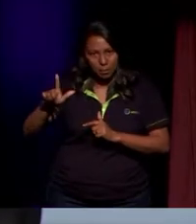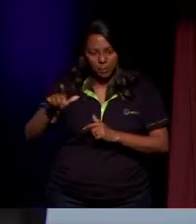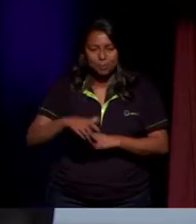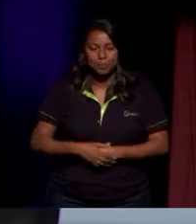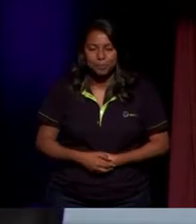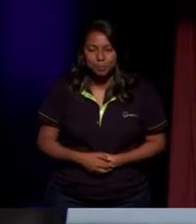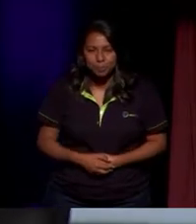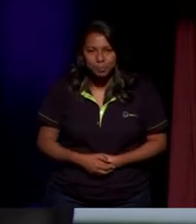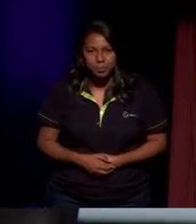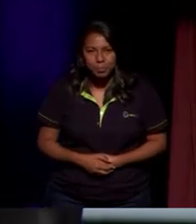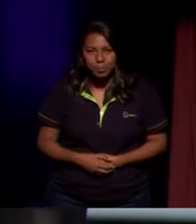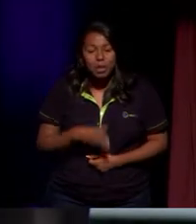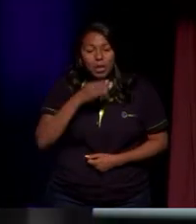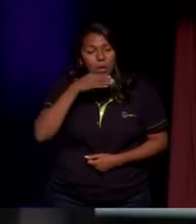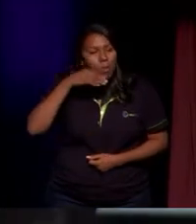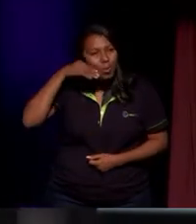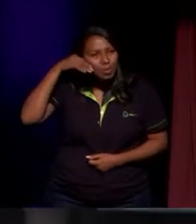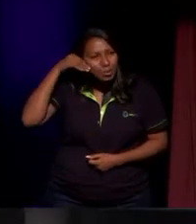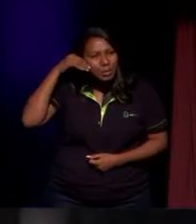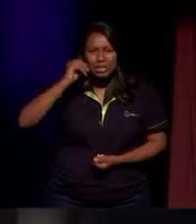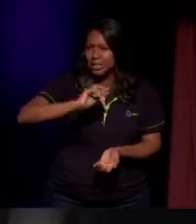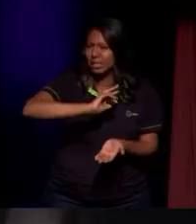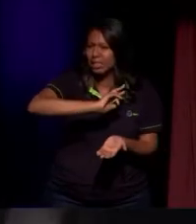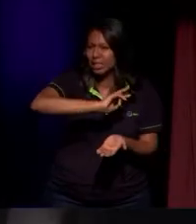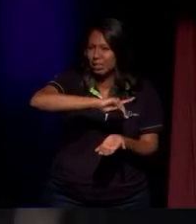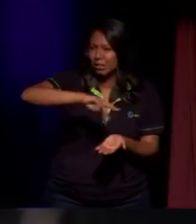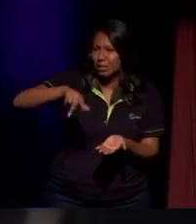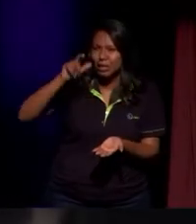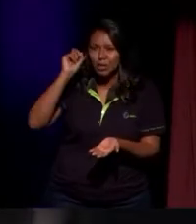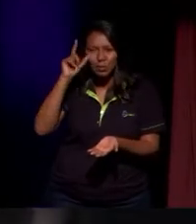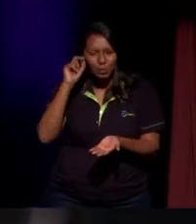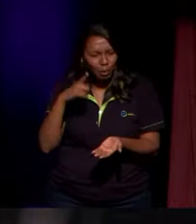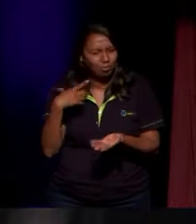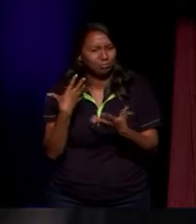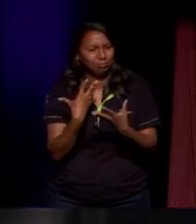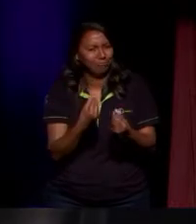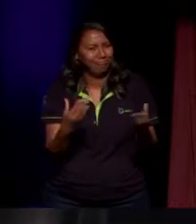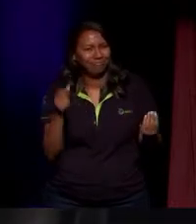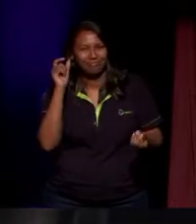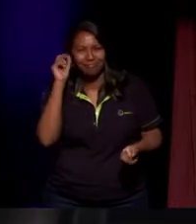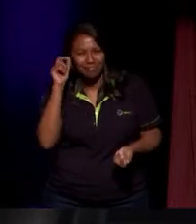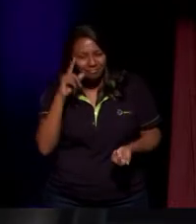Mozambique is this immense cultural diversity that you have put,